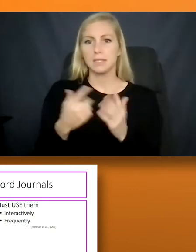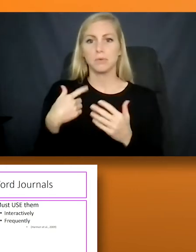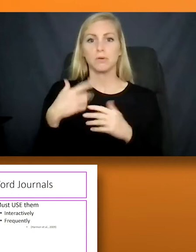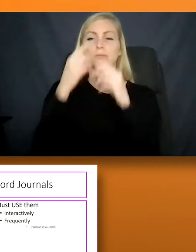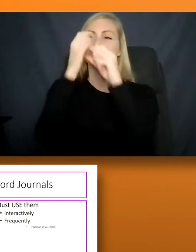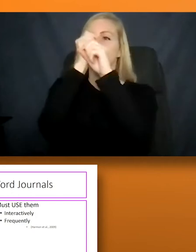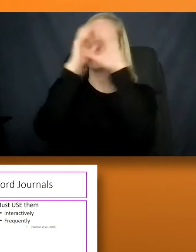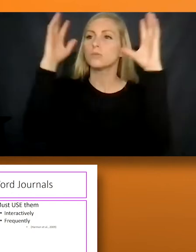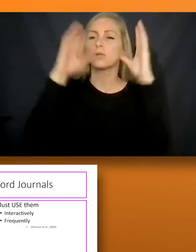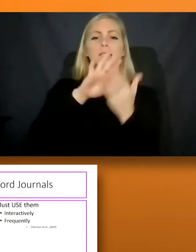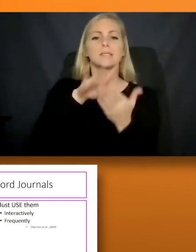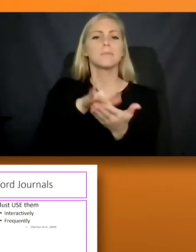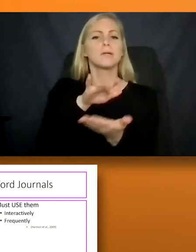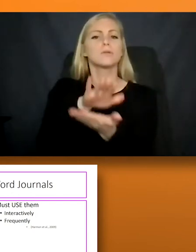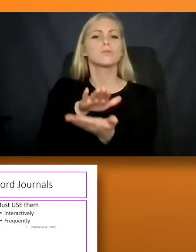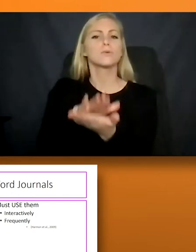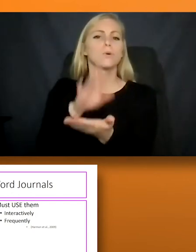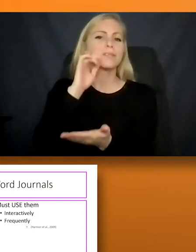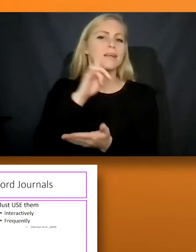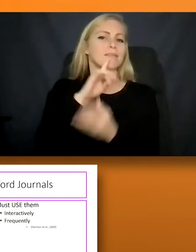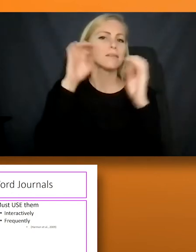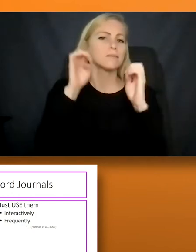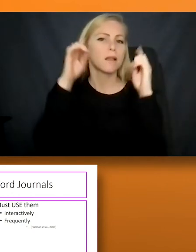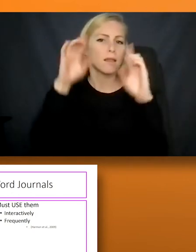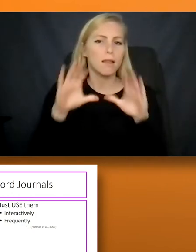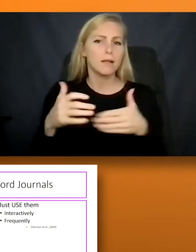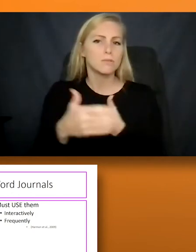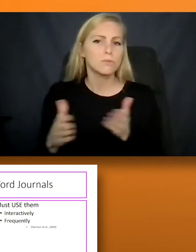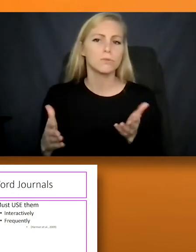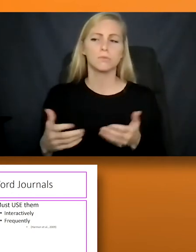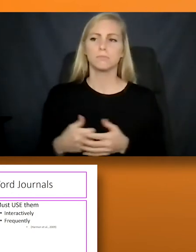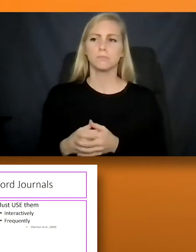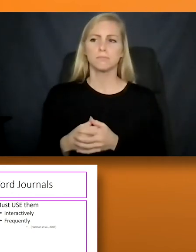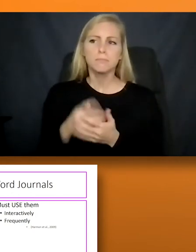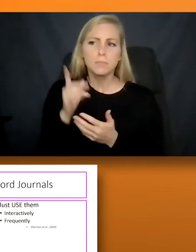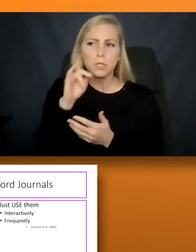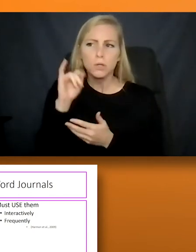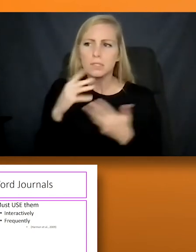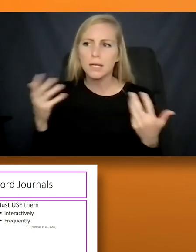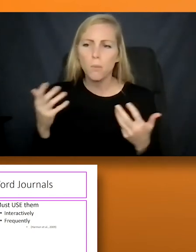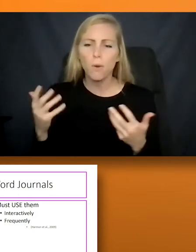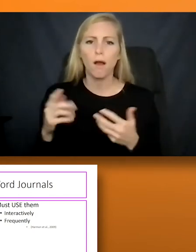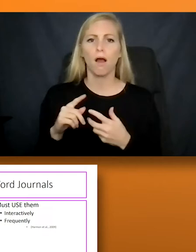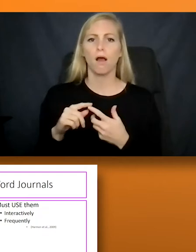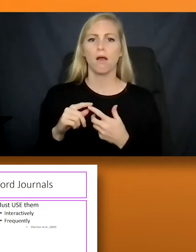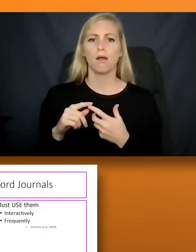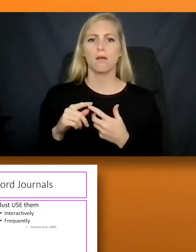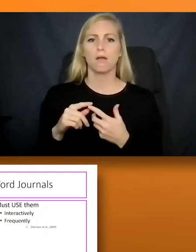What do you think it looks like? What do you think it feel--